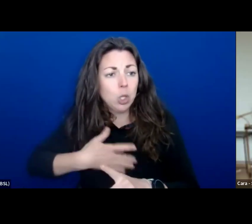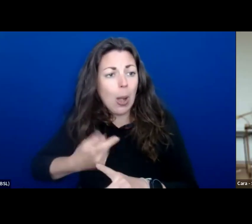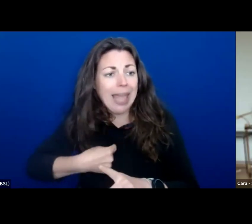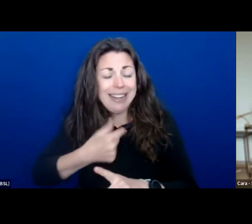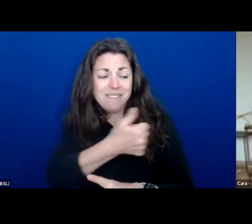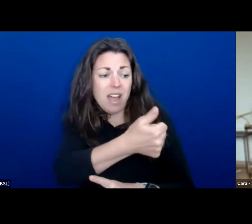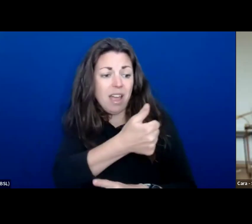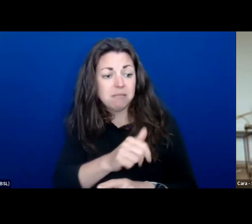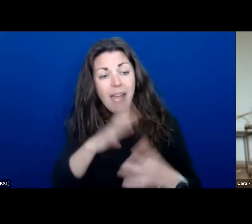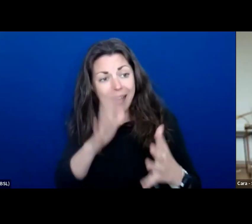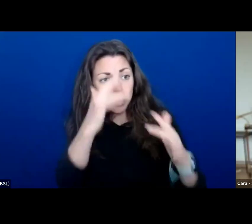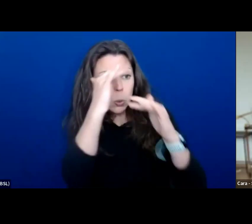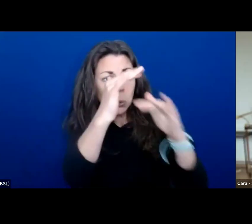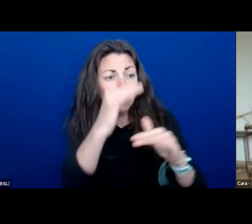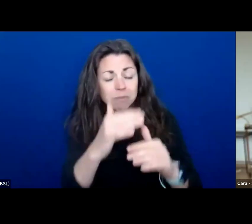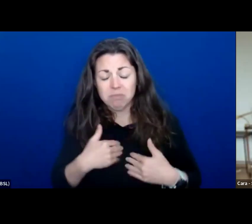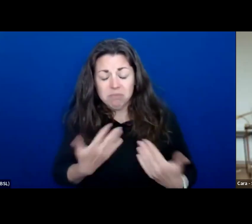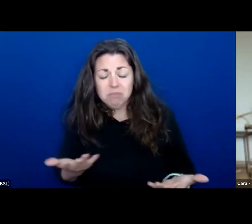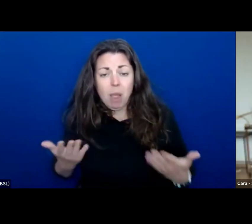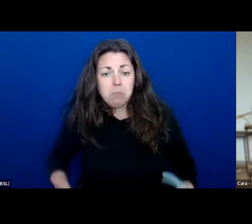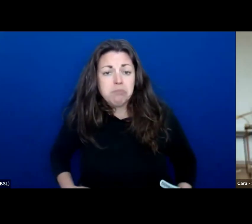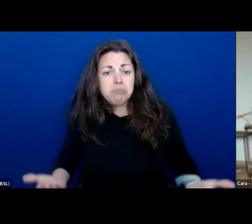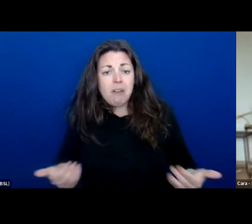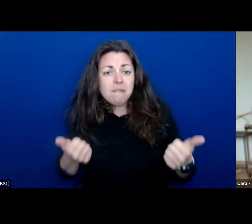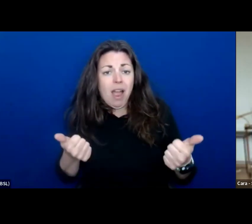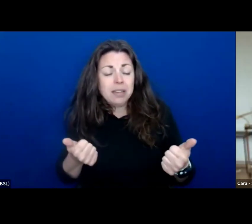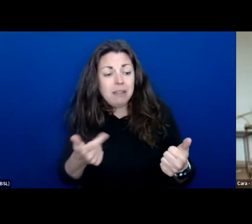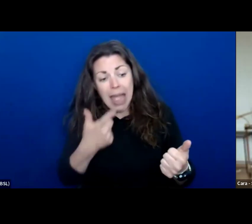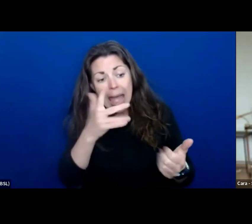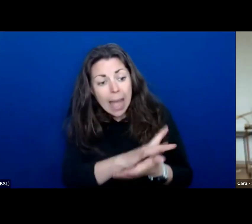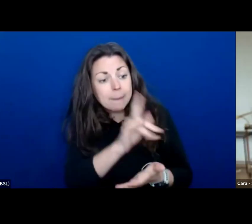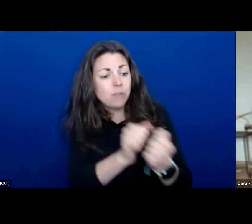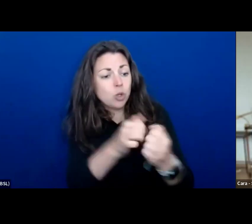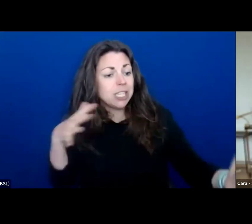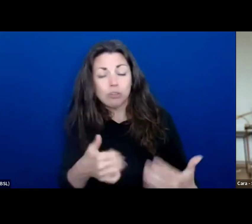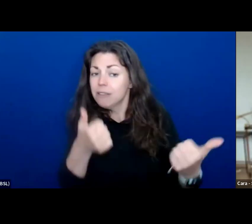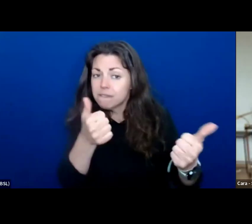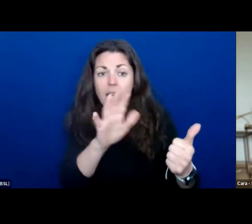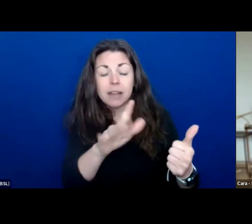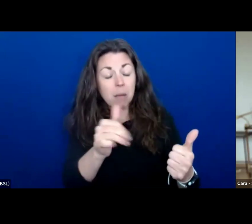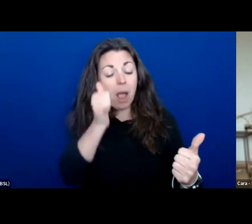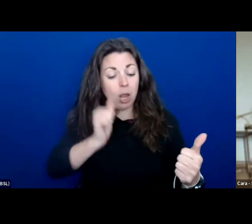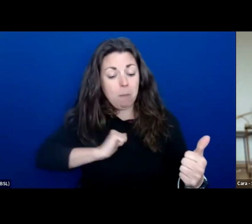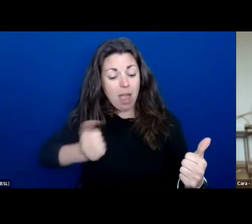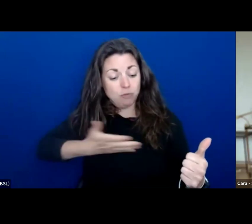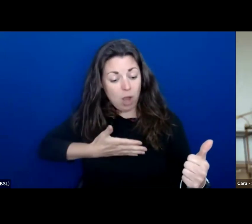eye to eye. That's fine. I'm okay to disagree, but I know what my rights are for myself and for, my community,